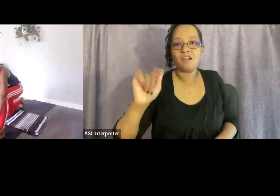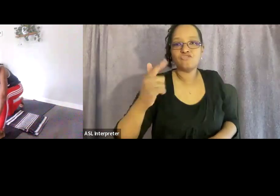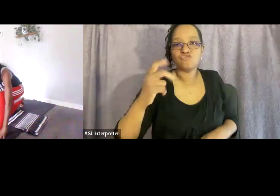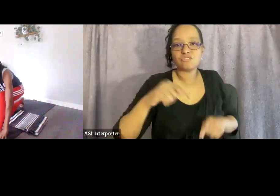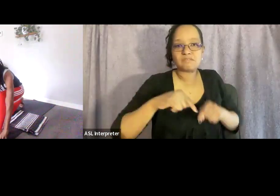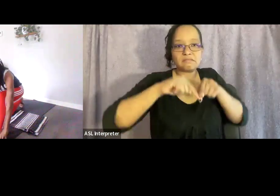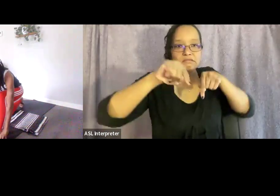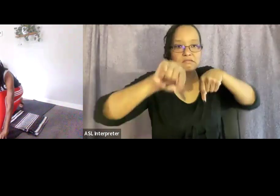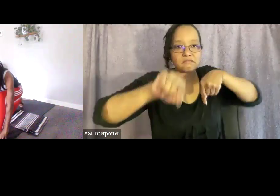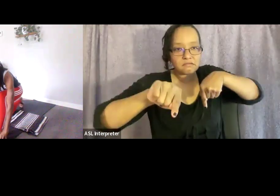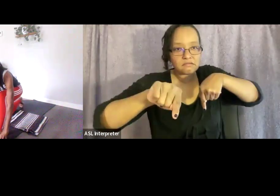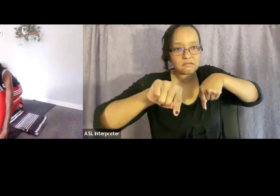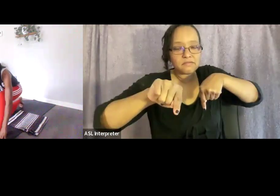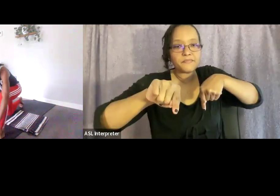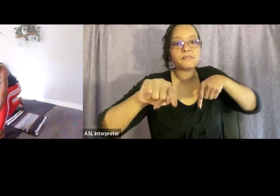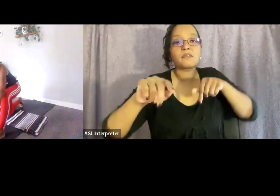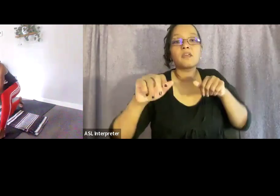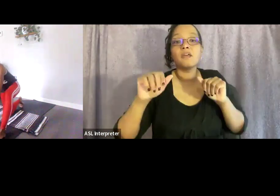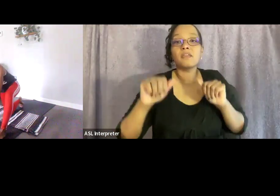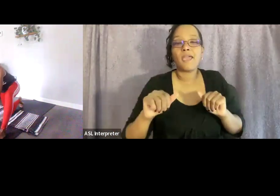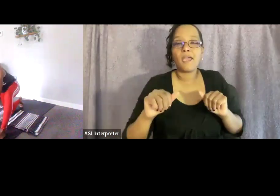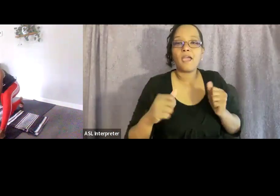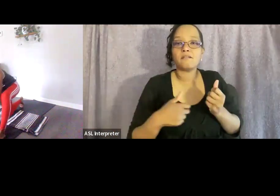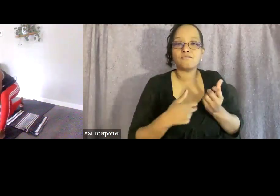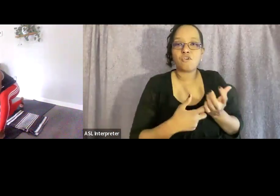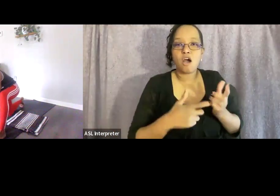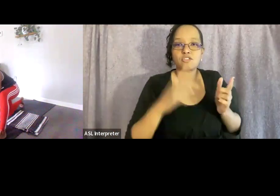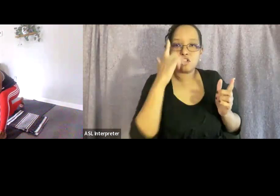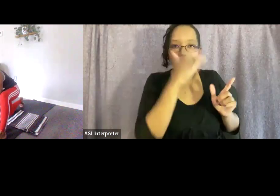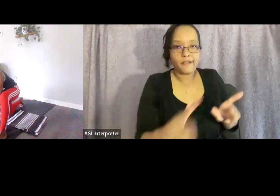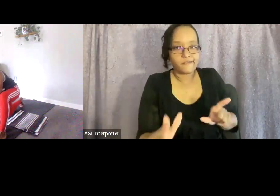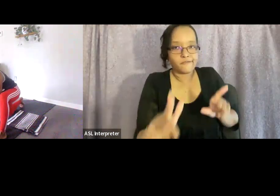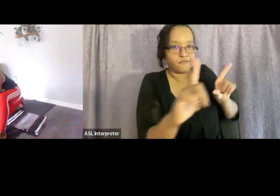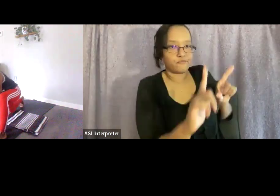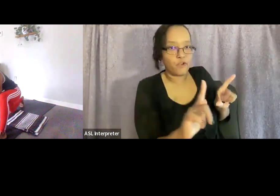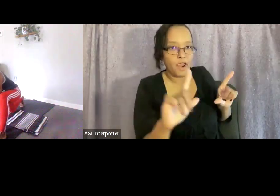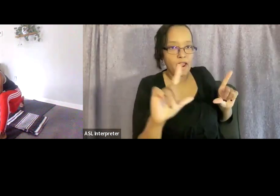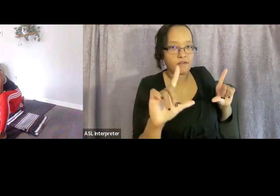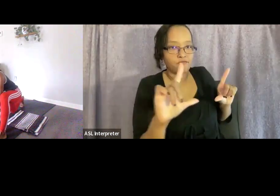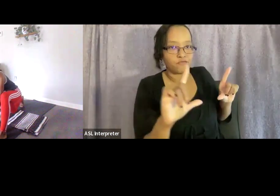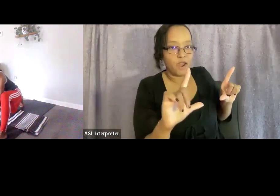You're either framing your front foot, or coming to the inside of that front foot, depending on how much space you need.